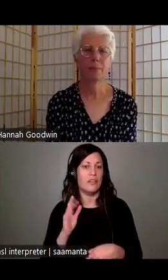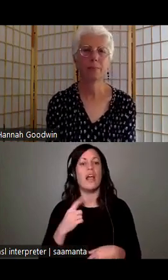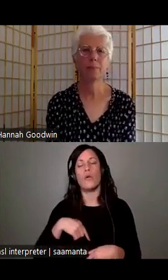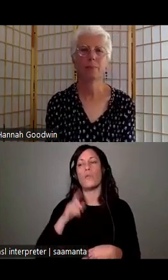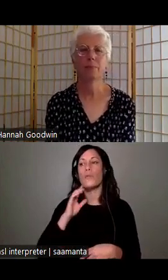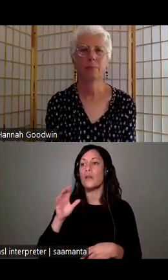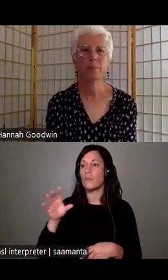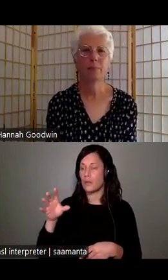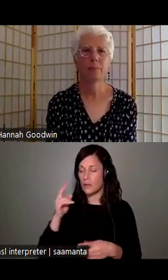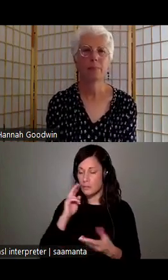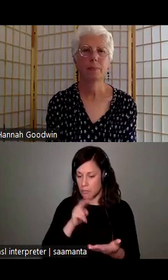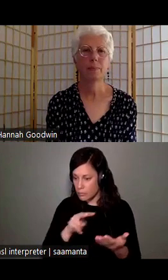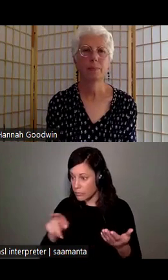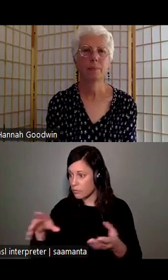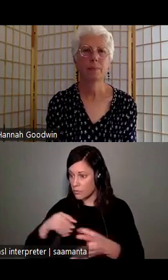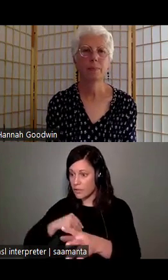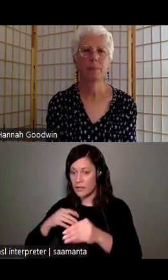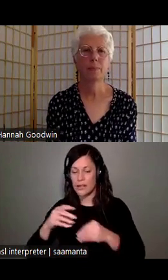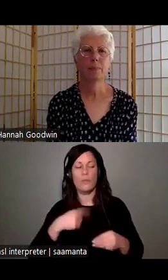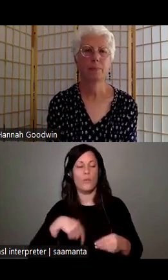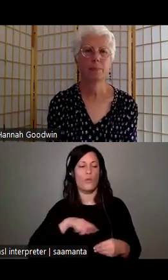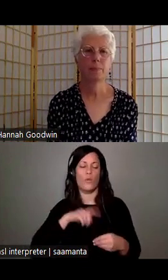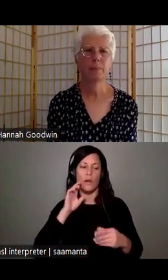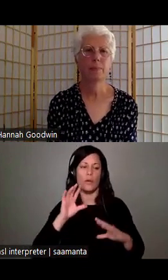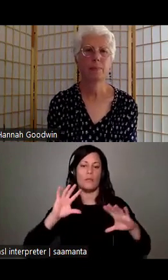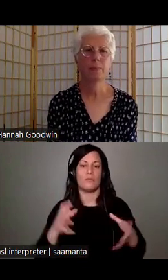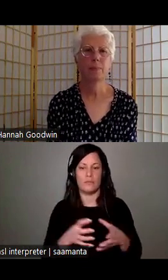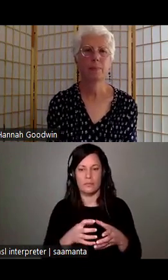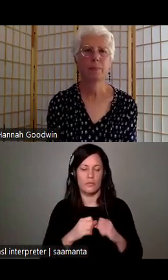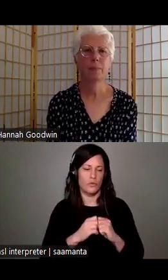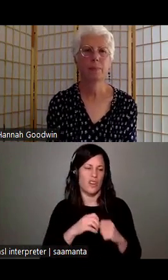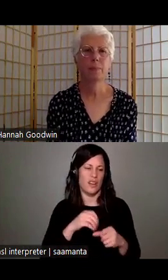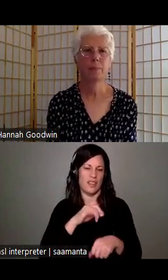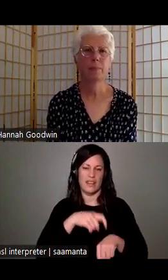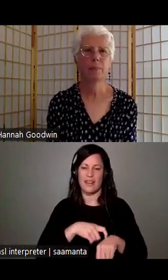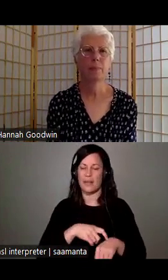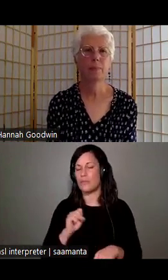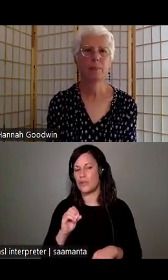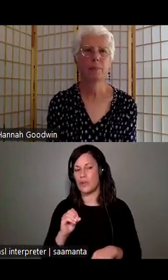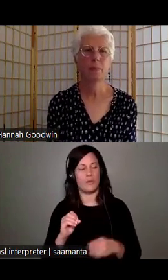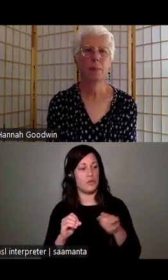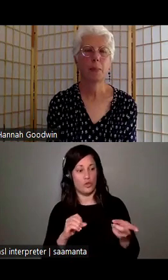that are 15 minute lightning talks and we will put them together in the time slot. So no, when you submit your proposal